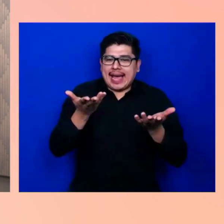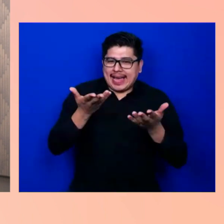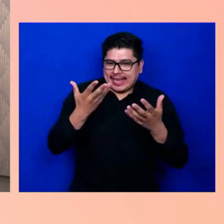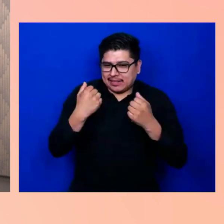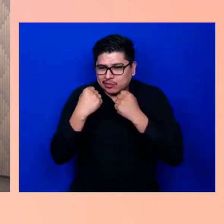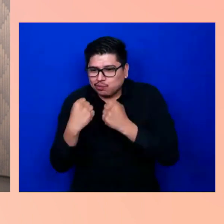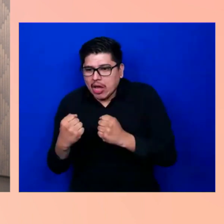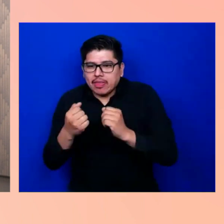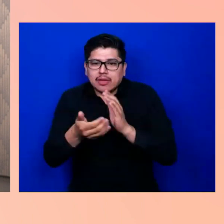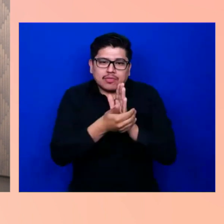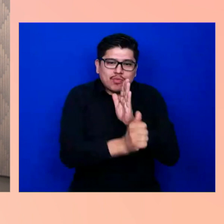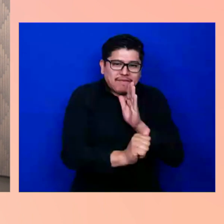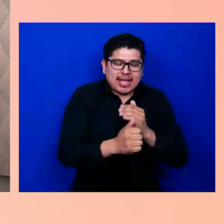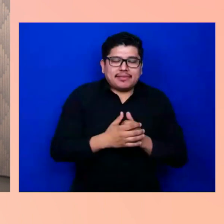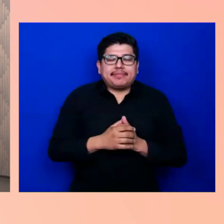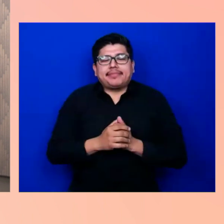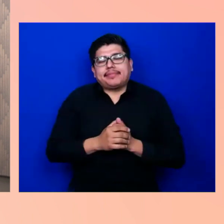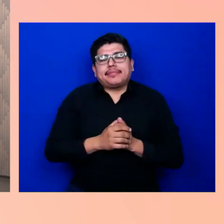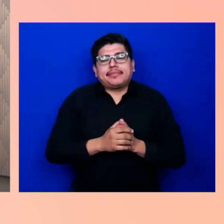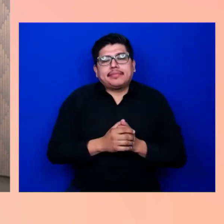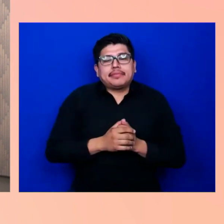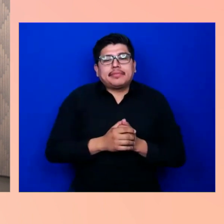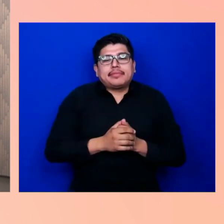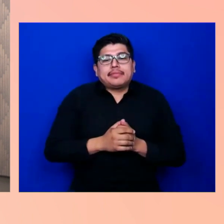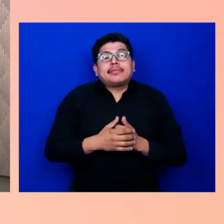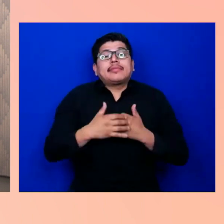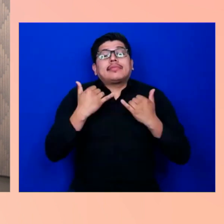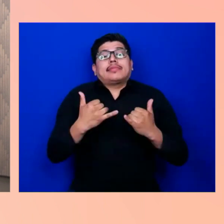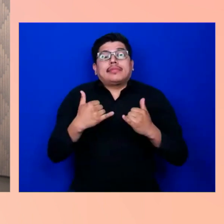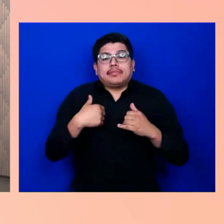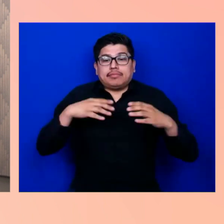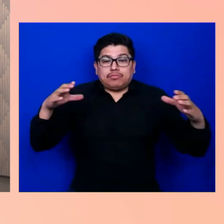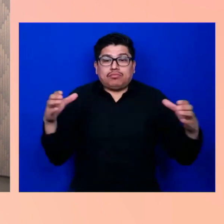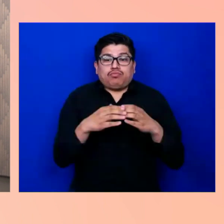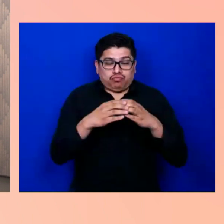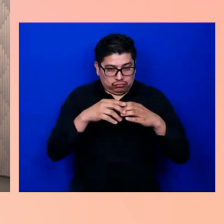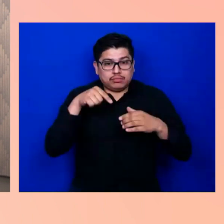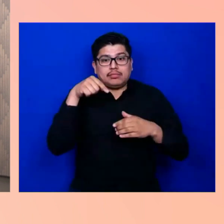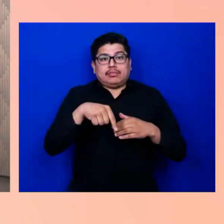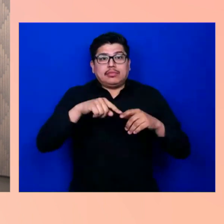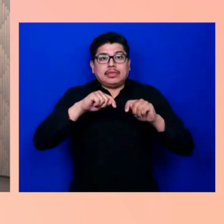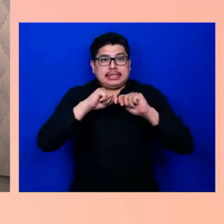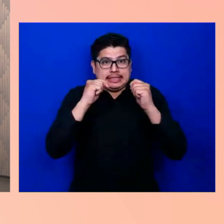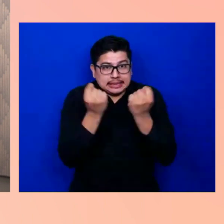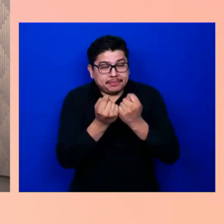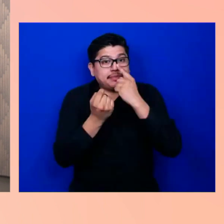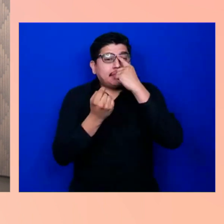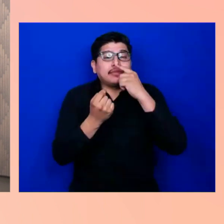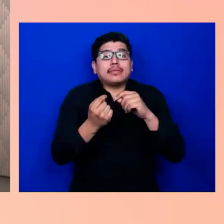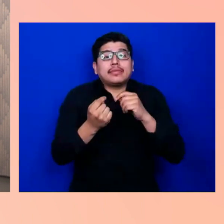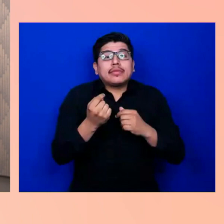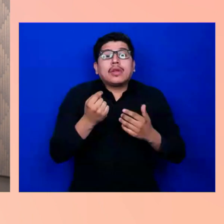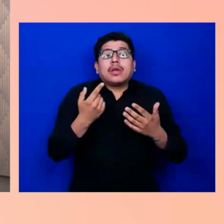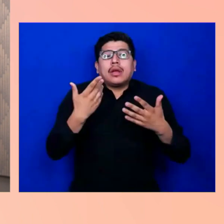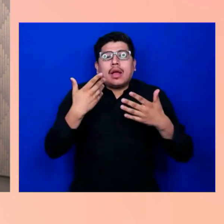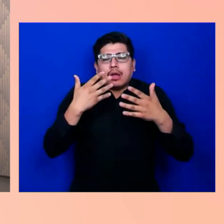By equipping our teams who screen and interview candidates with the right training on language and terminology